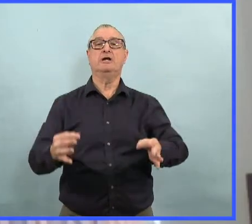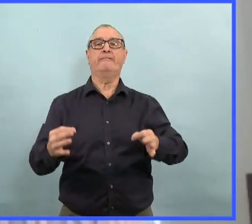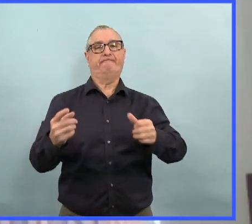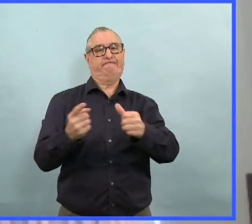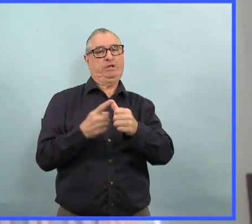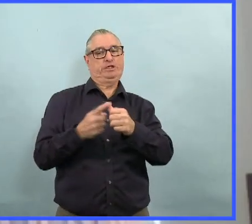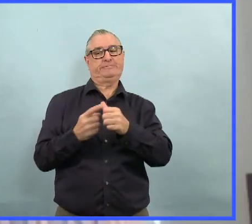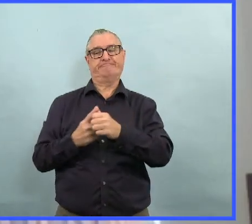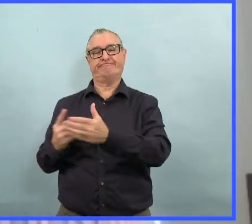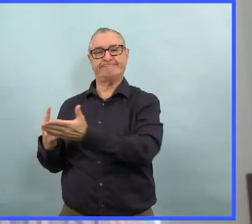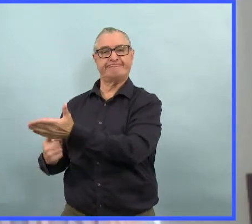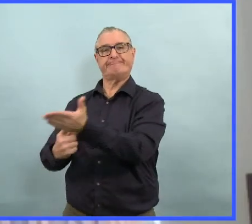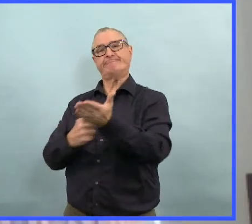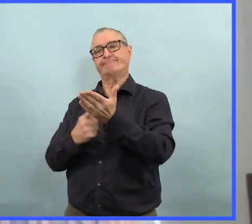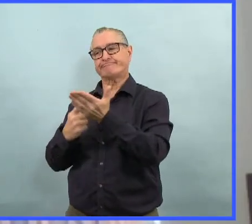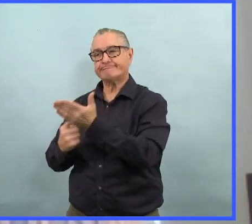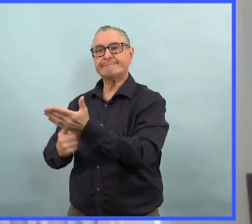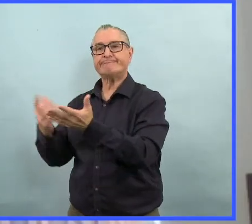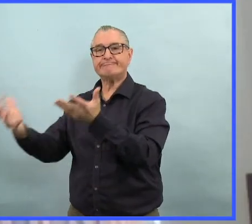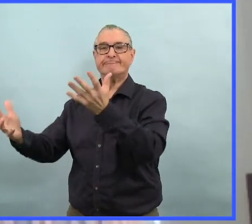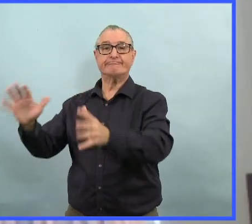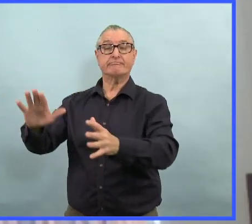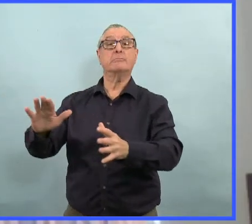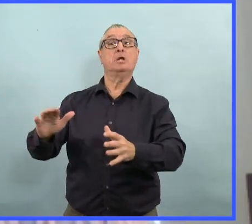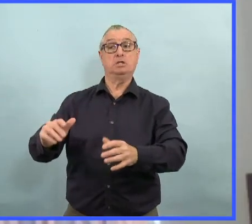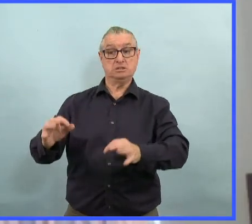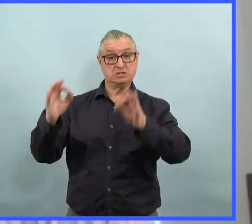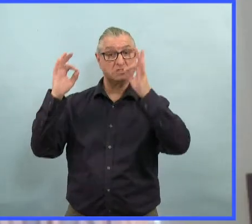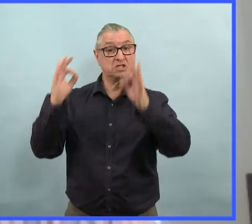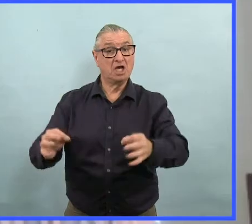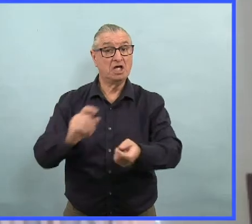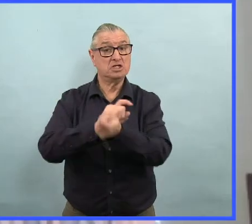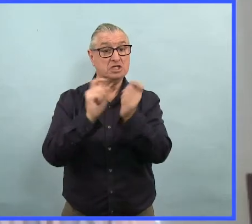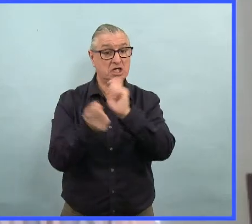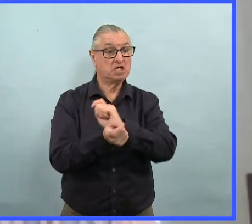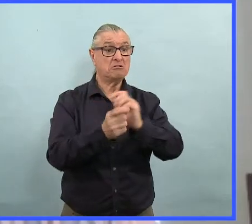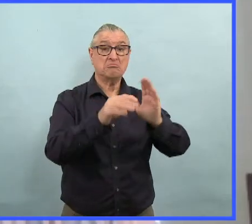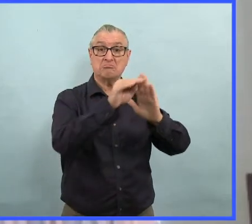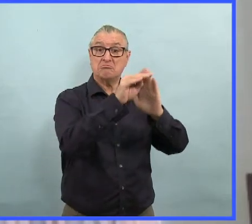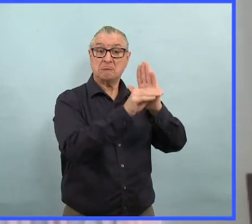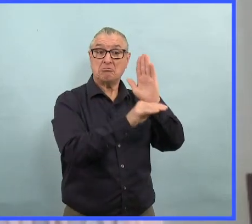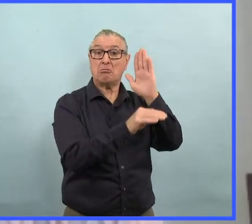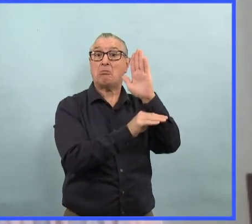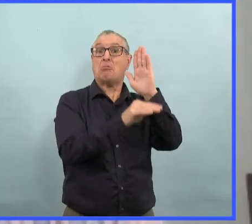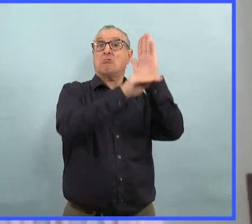then then we announce that so you know right now i don't have any uh any details to share on that